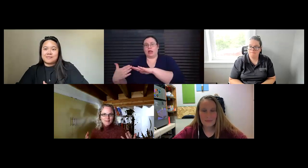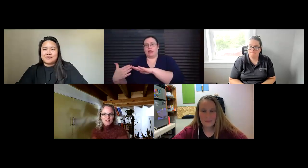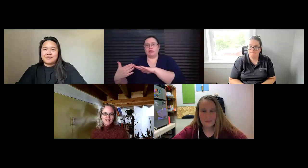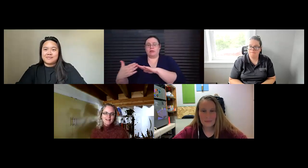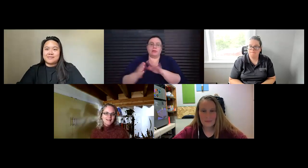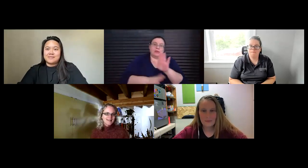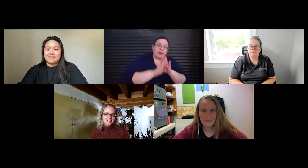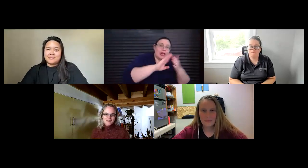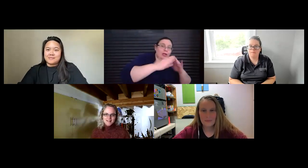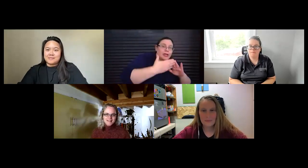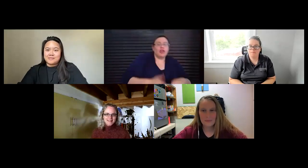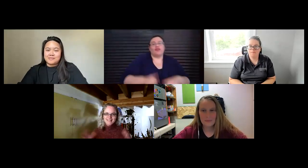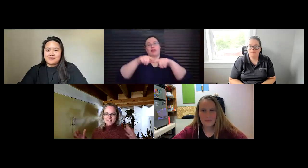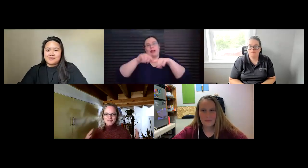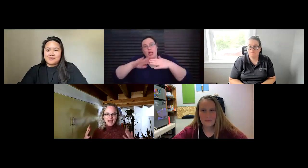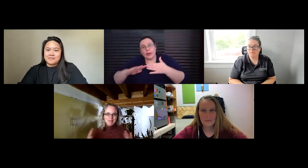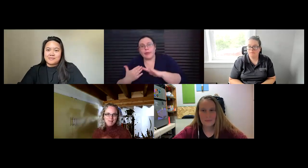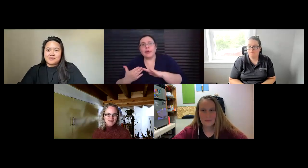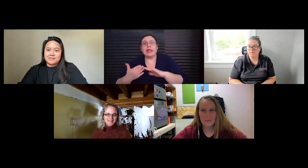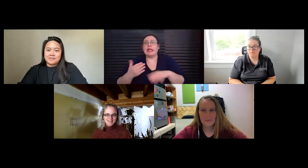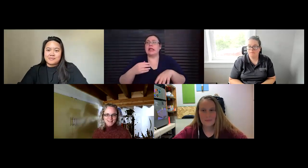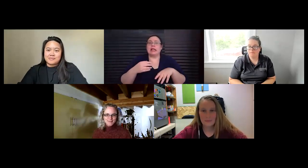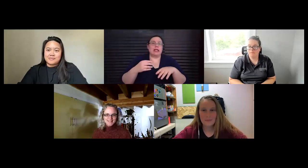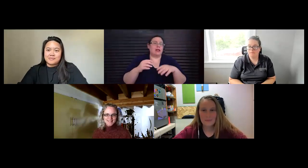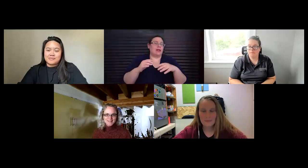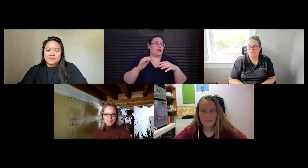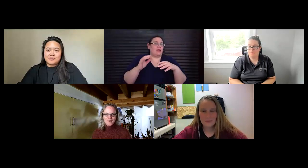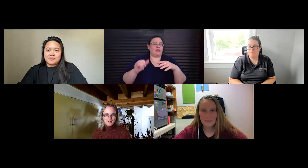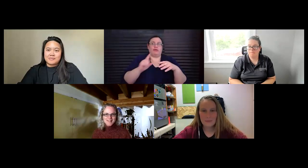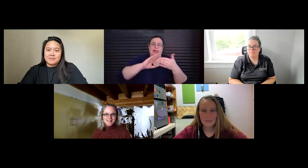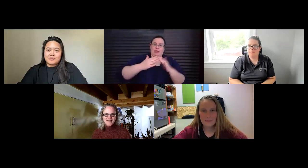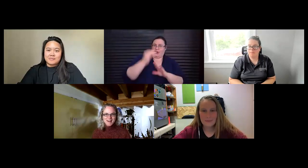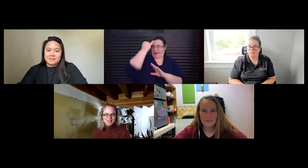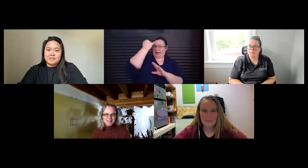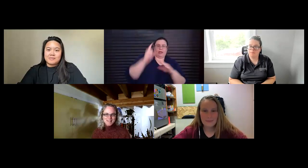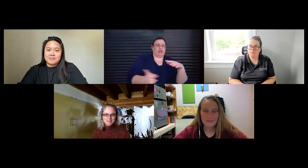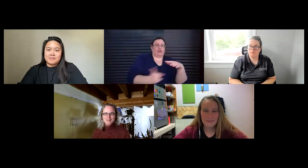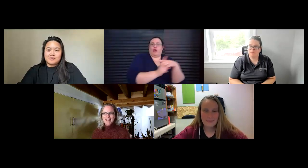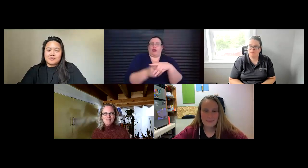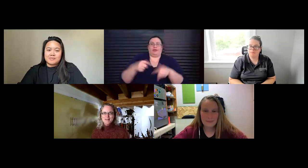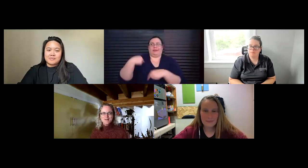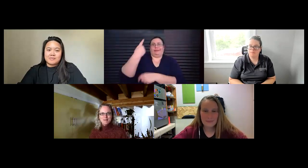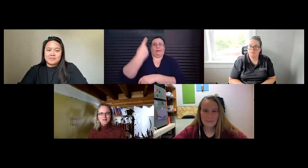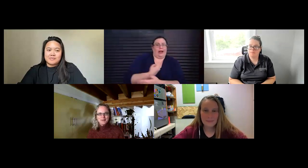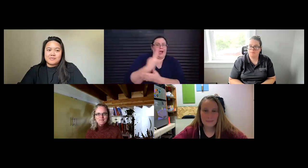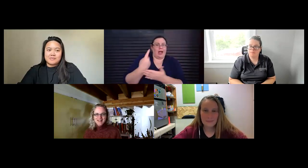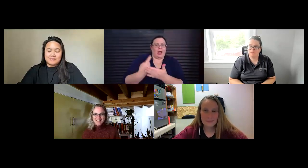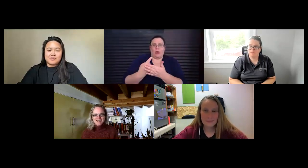on community, just it sort of came up in all different corners of the conversation which was absolutely beautiful.